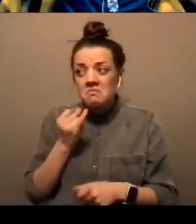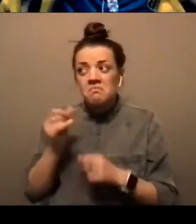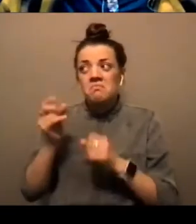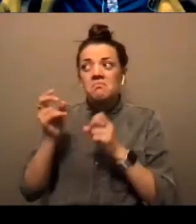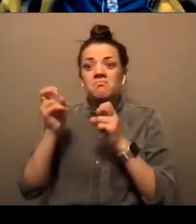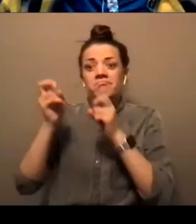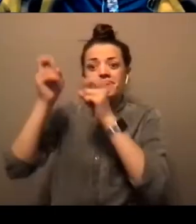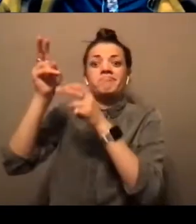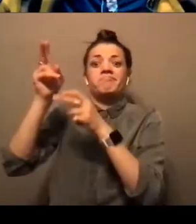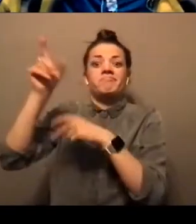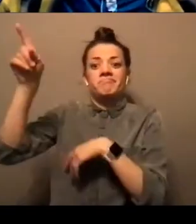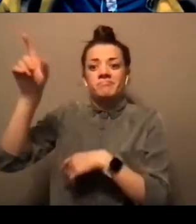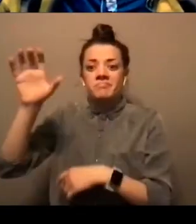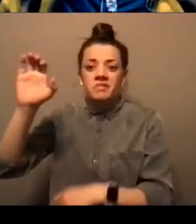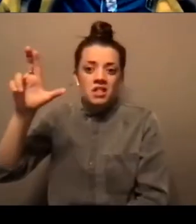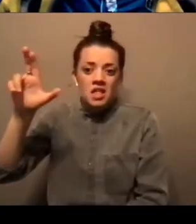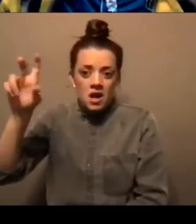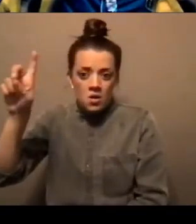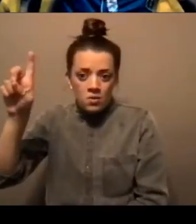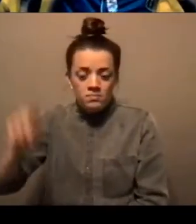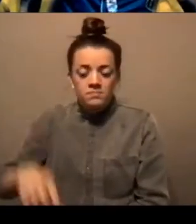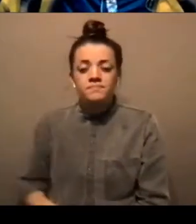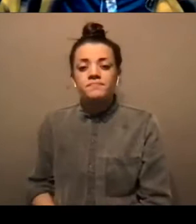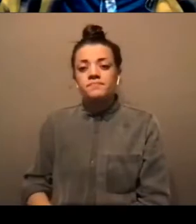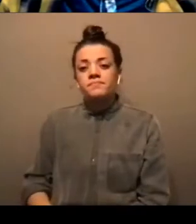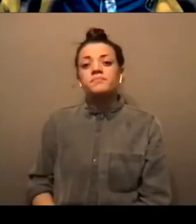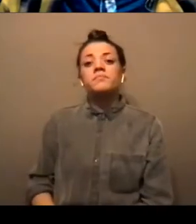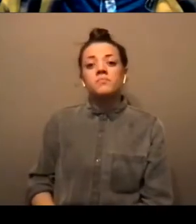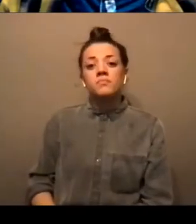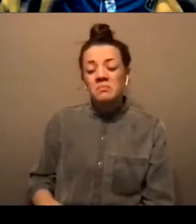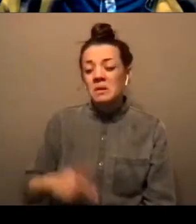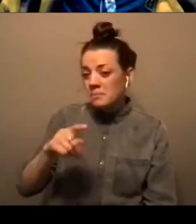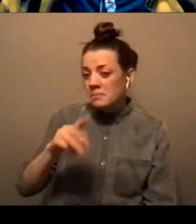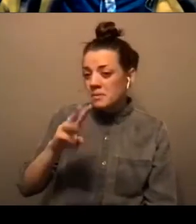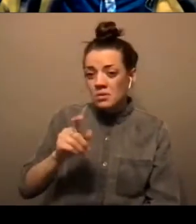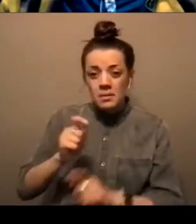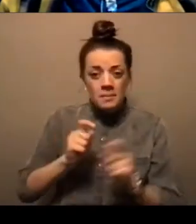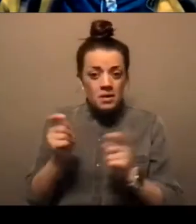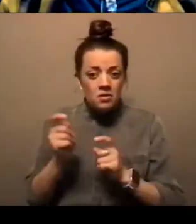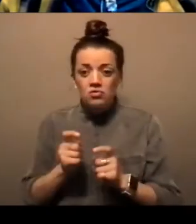And then, password managers are not necessarily the right option for everybody.